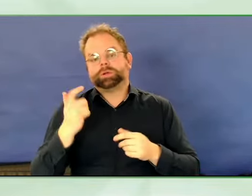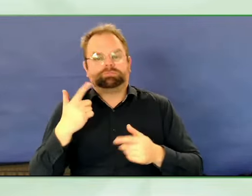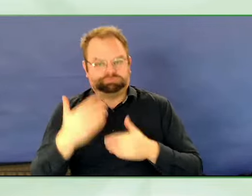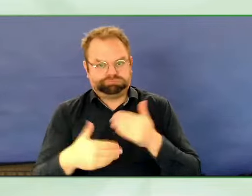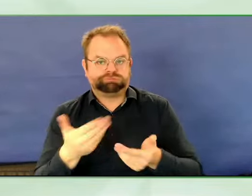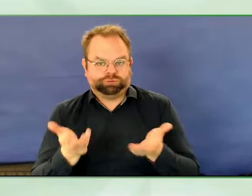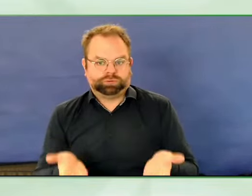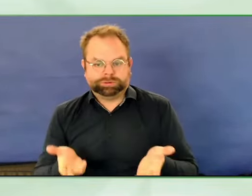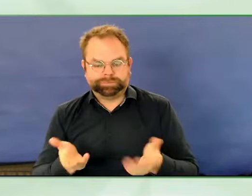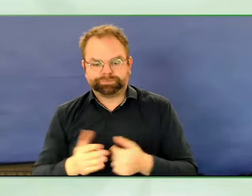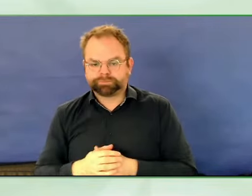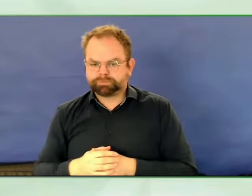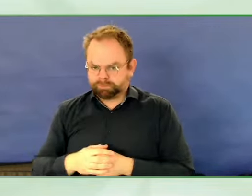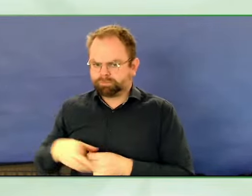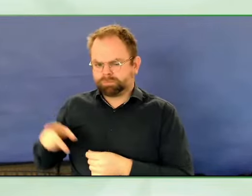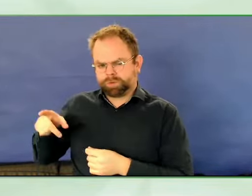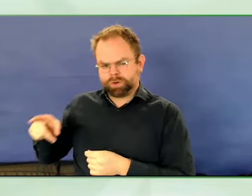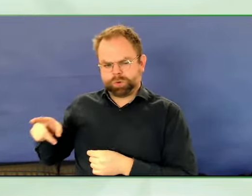left behind? Good question.